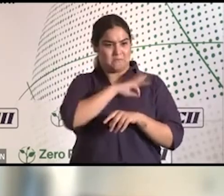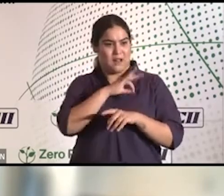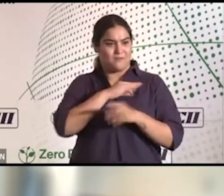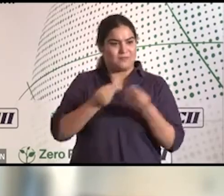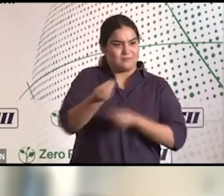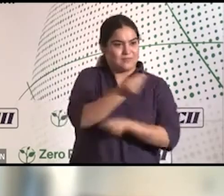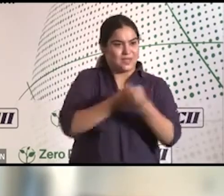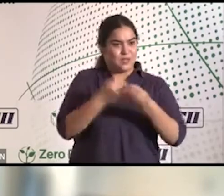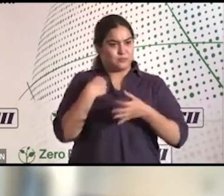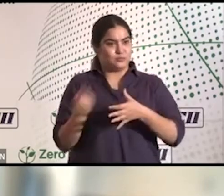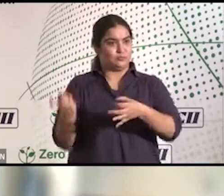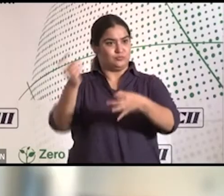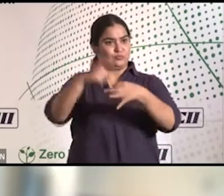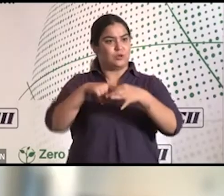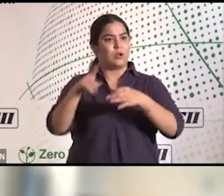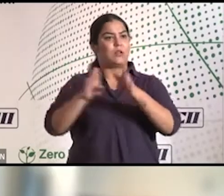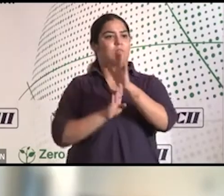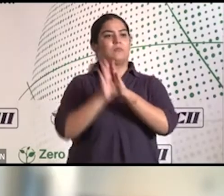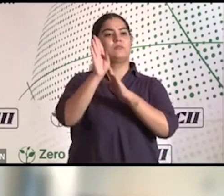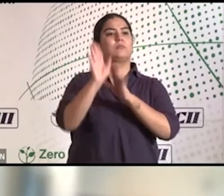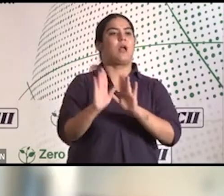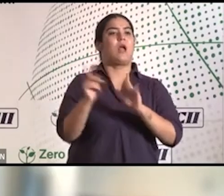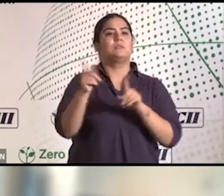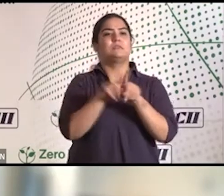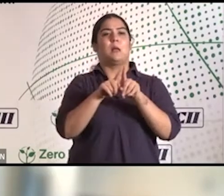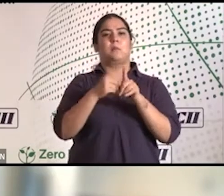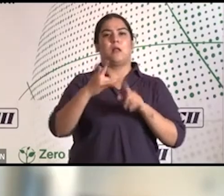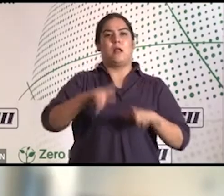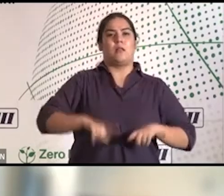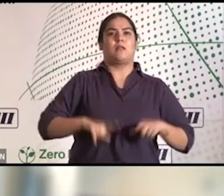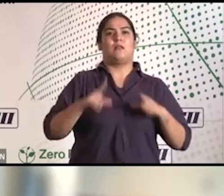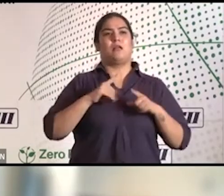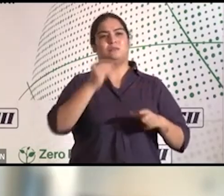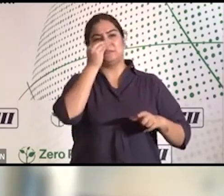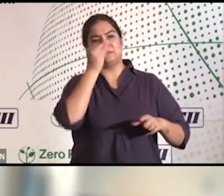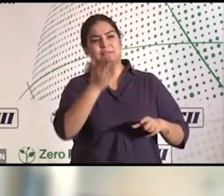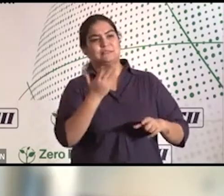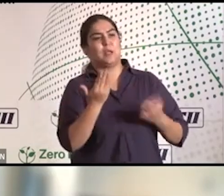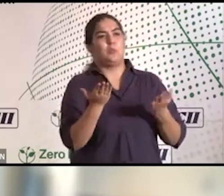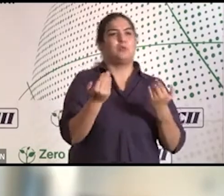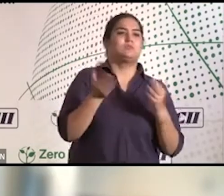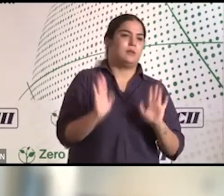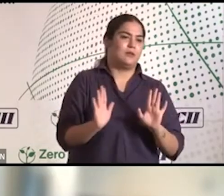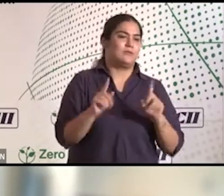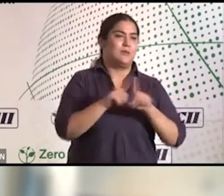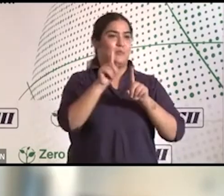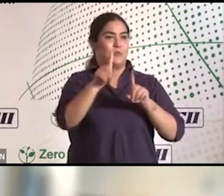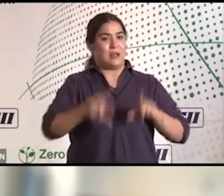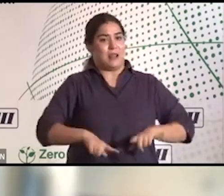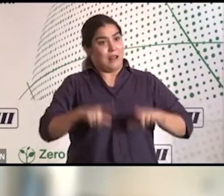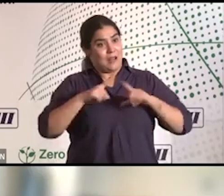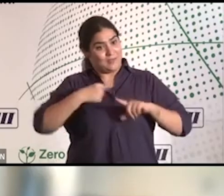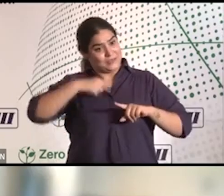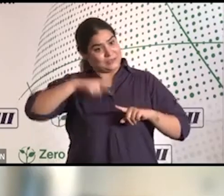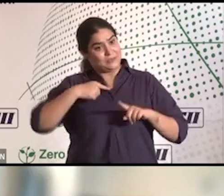that makes their lives sustainable and to make these sustainable, we have to create an ecosystem.